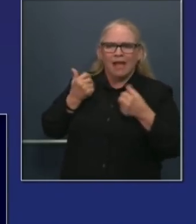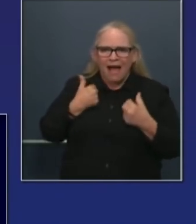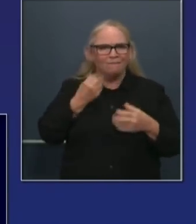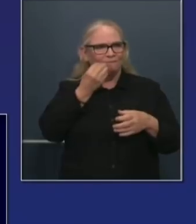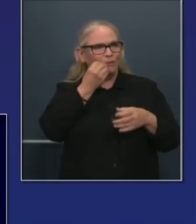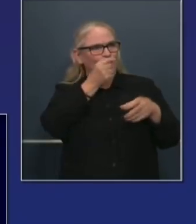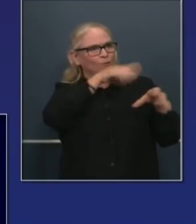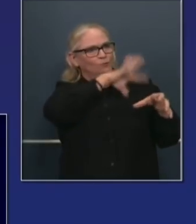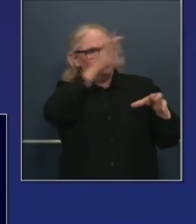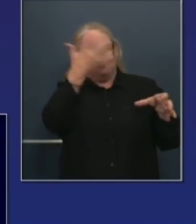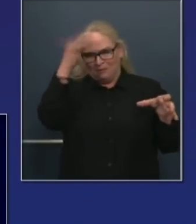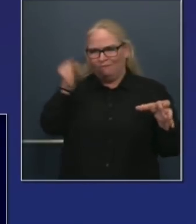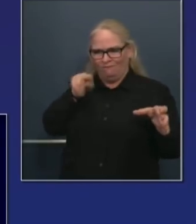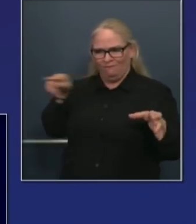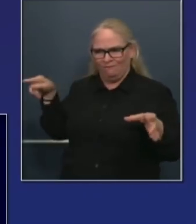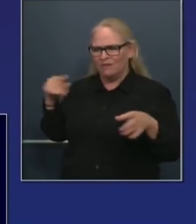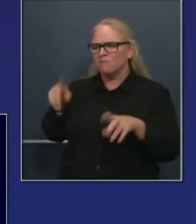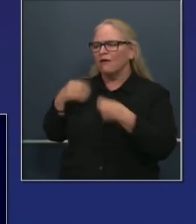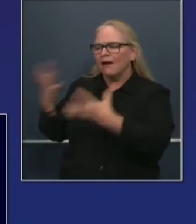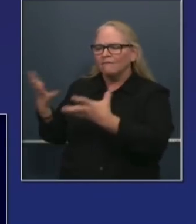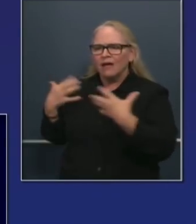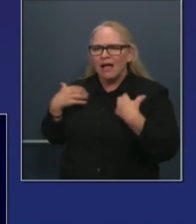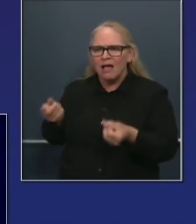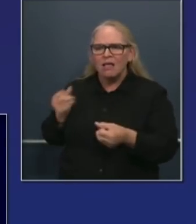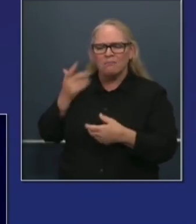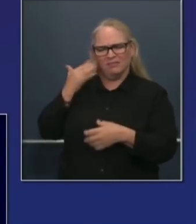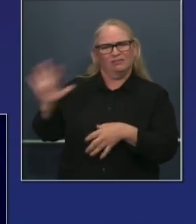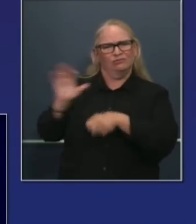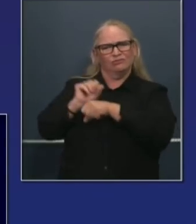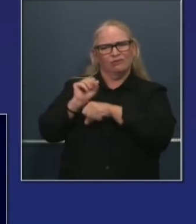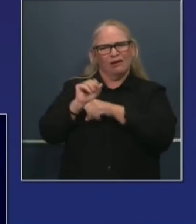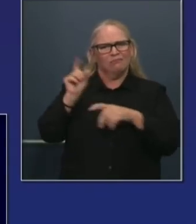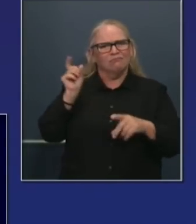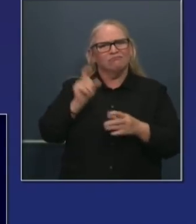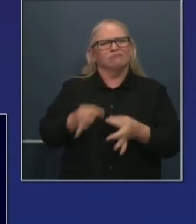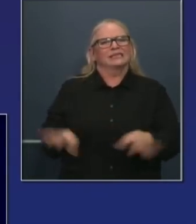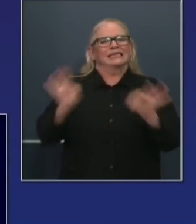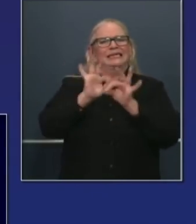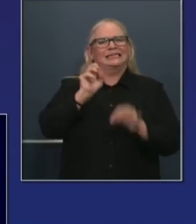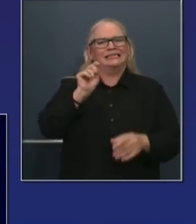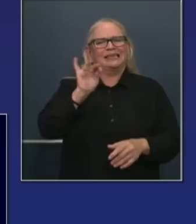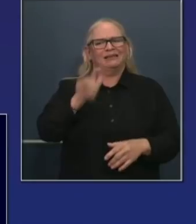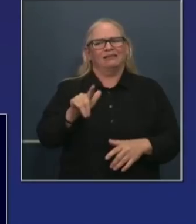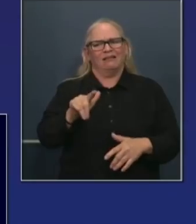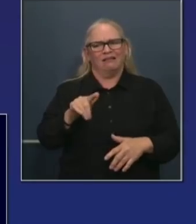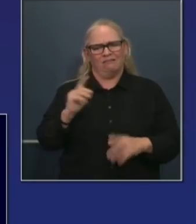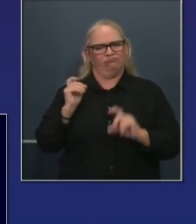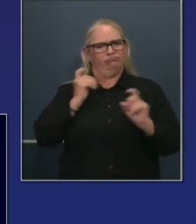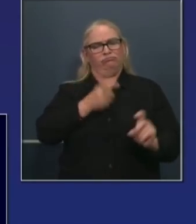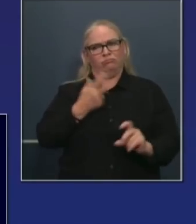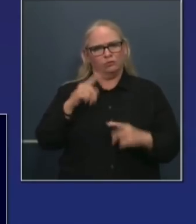TERMS OF HELPING SUPPORT THESE WORKER, AND MAKE SURE THAT THEY'RE SAFE, THEY'RE HEALTHY BECAUSE OF THE ESSENTIAL NATURE